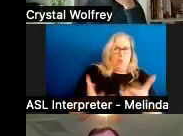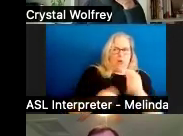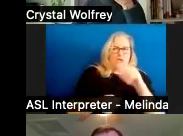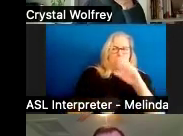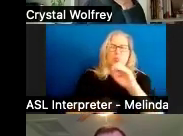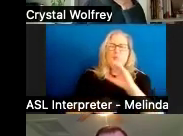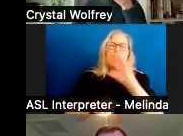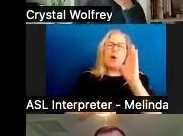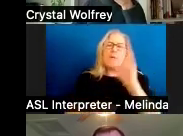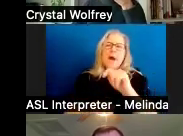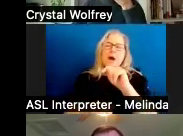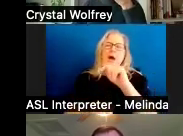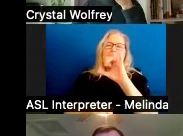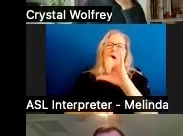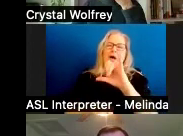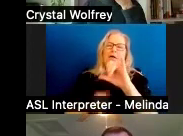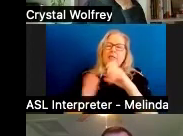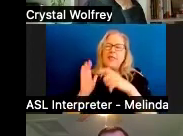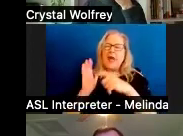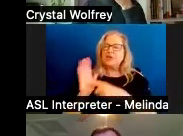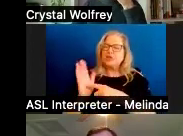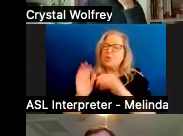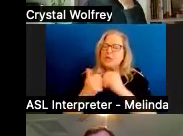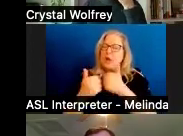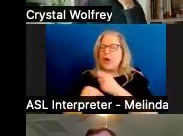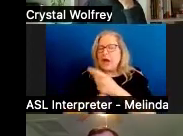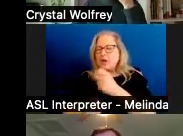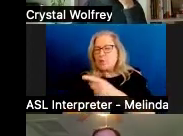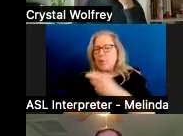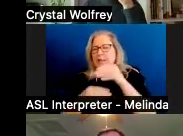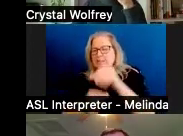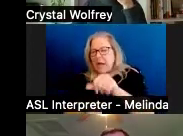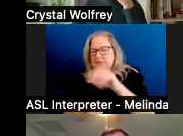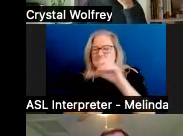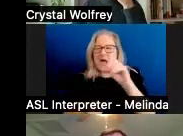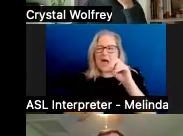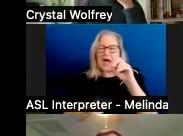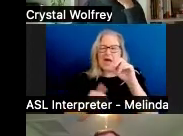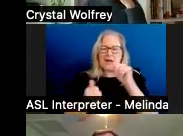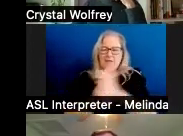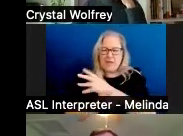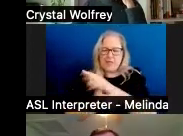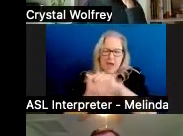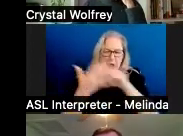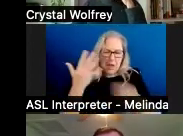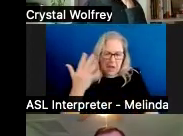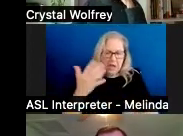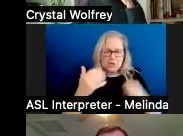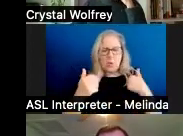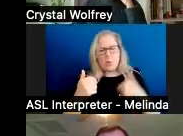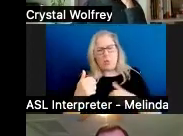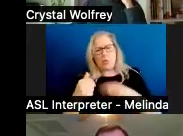so that demonstrated how we were handling expenses and invoicing as we would like. So we were definitely admittedly, we were a little mixed mess on that,